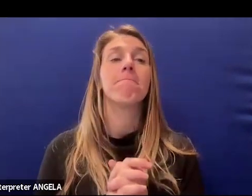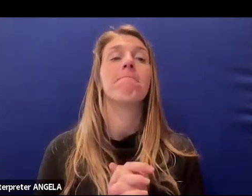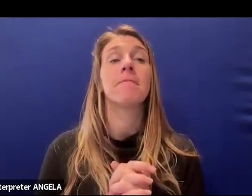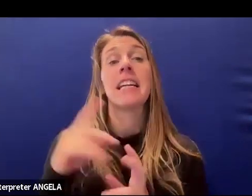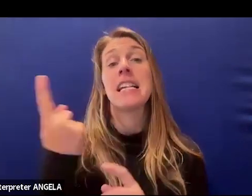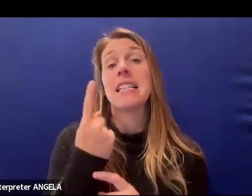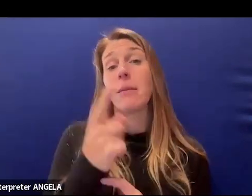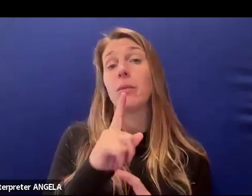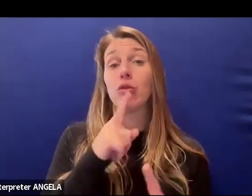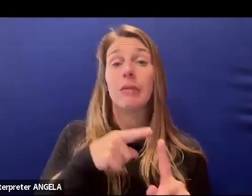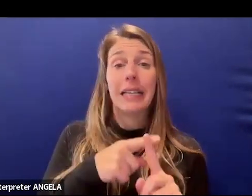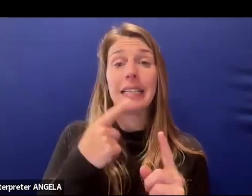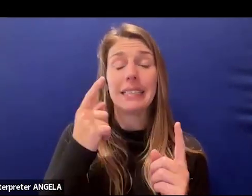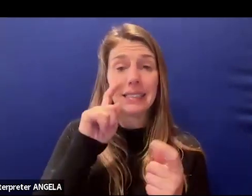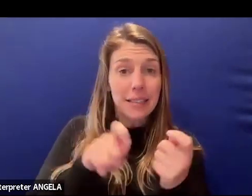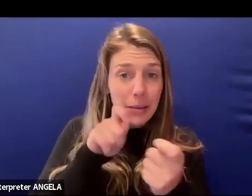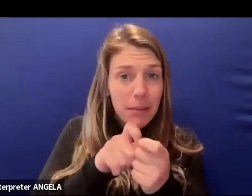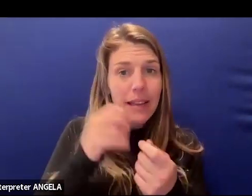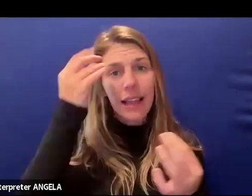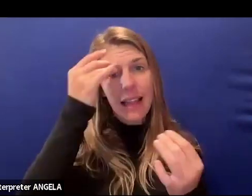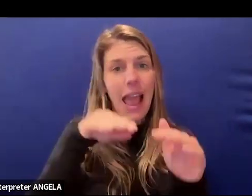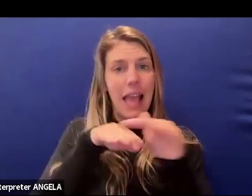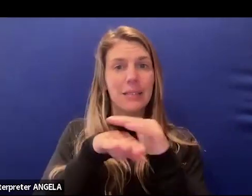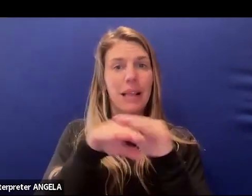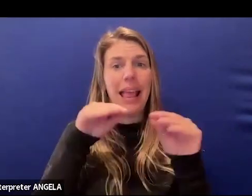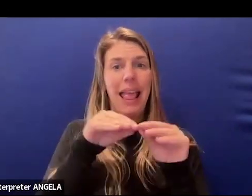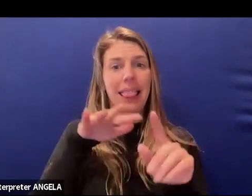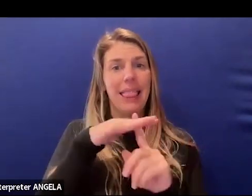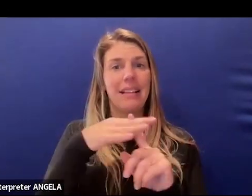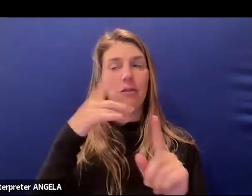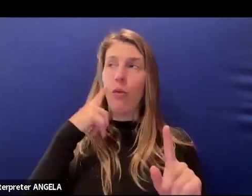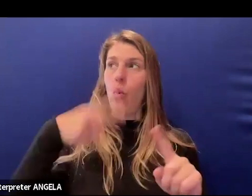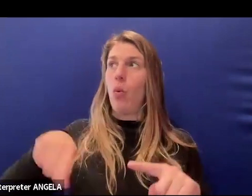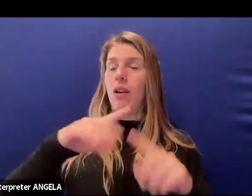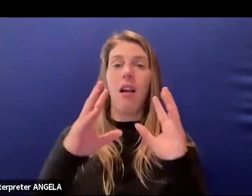Designating somebody to explicitly think about accessibility in the context of a conference.